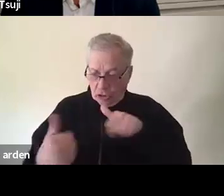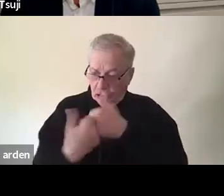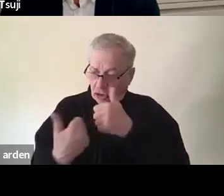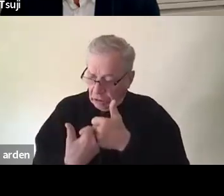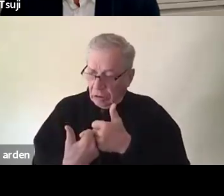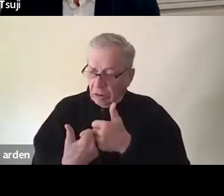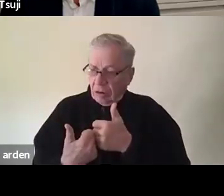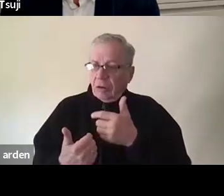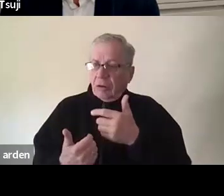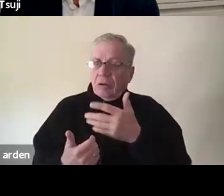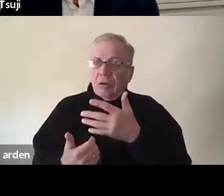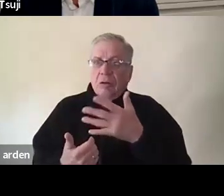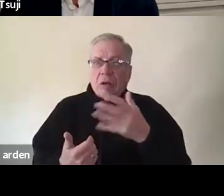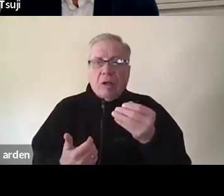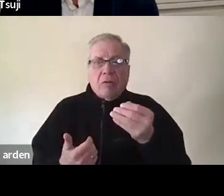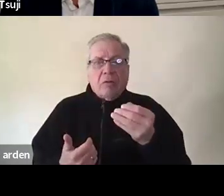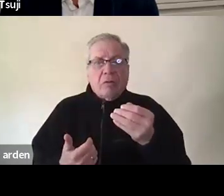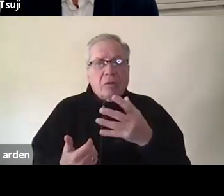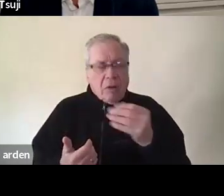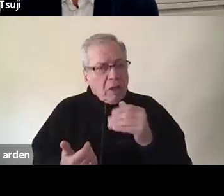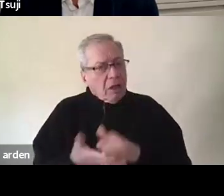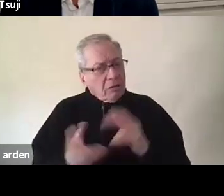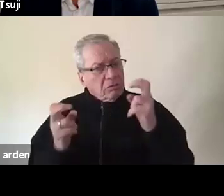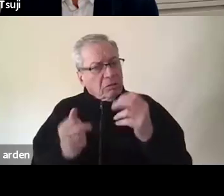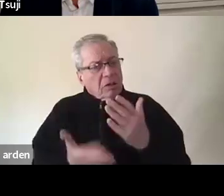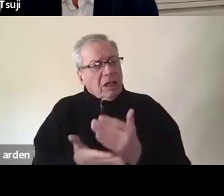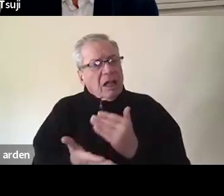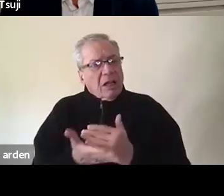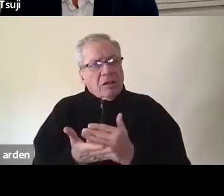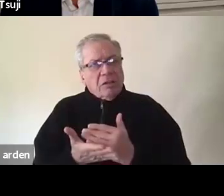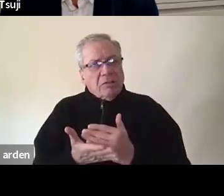is also learning a lesson. At this point I want